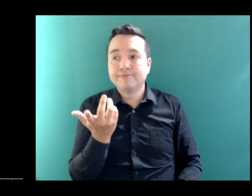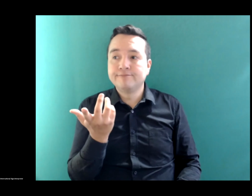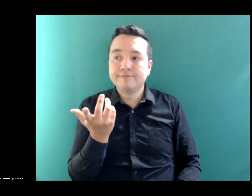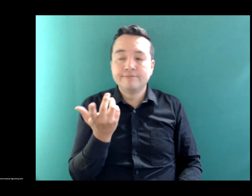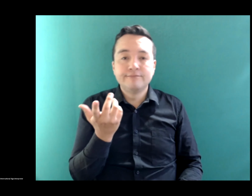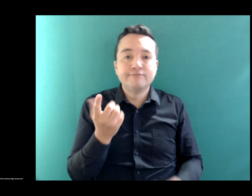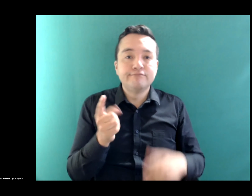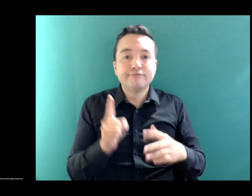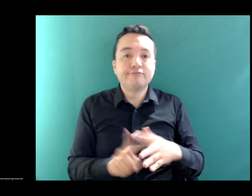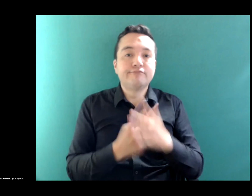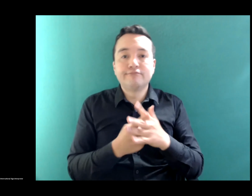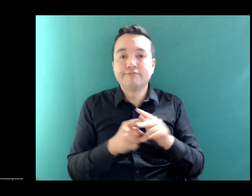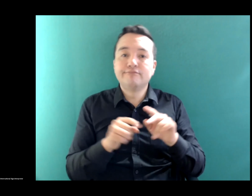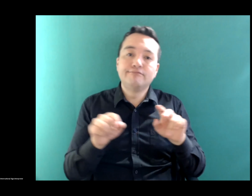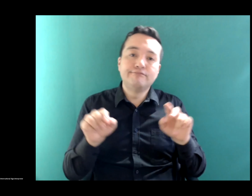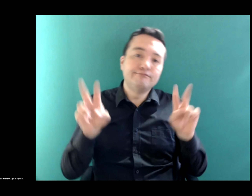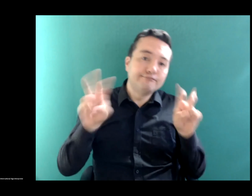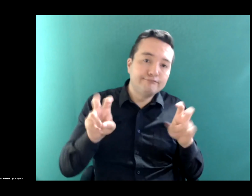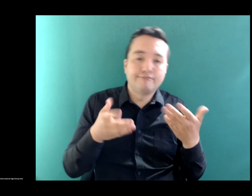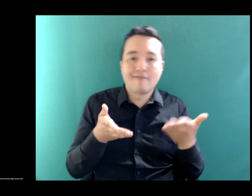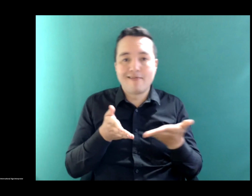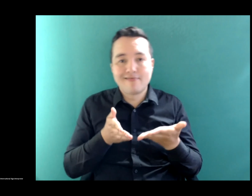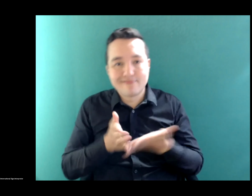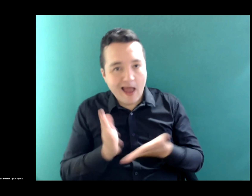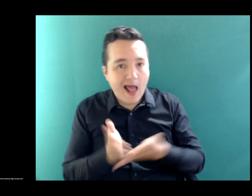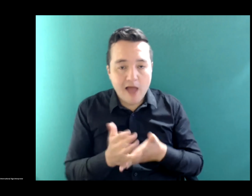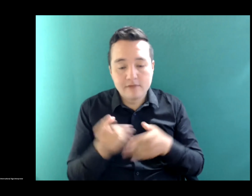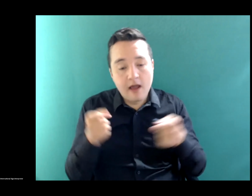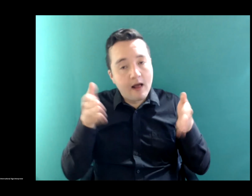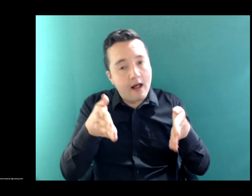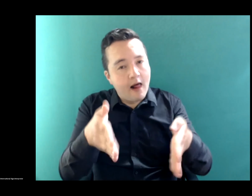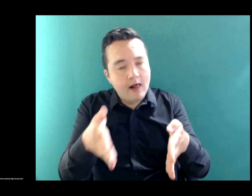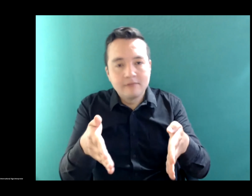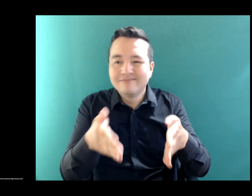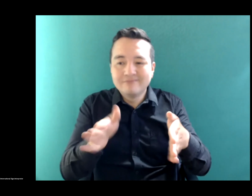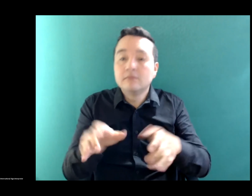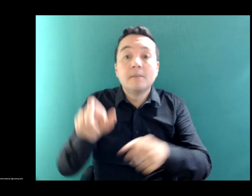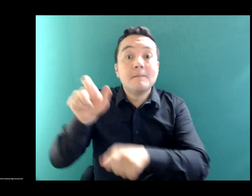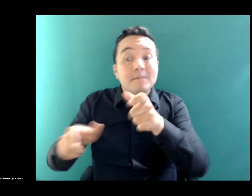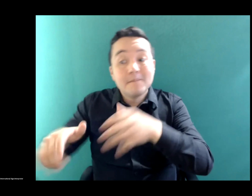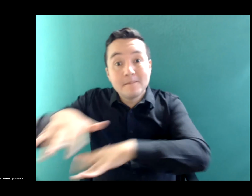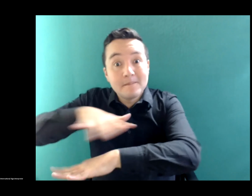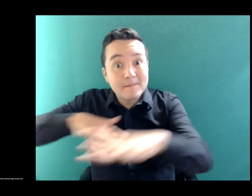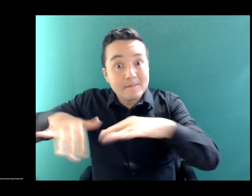Companies are required to hire persons with disabilities.